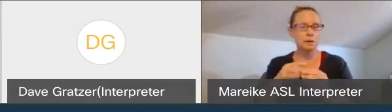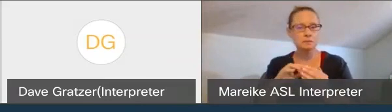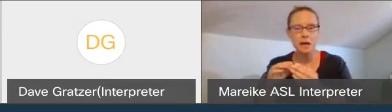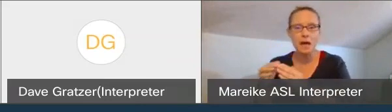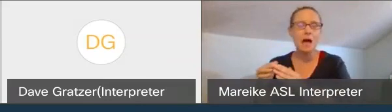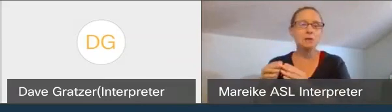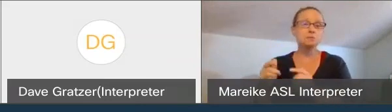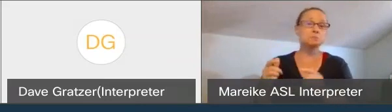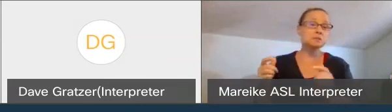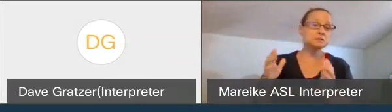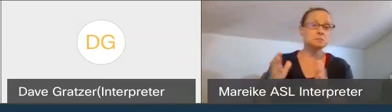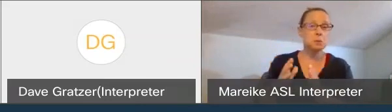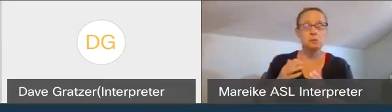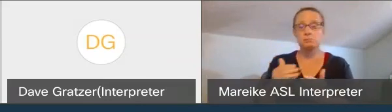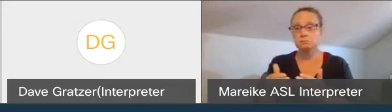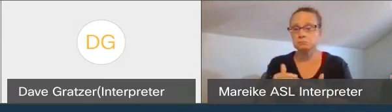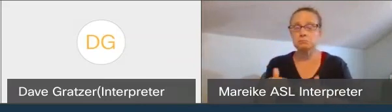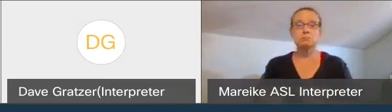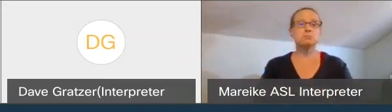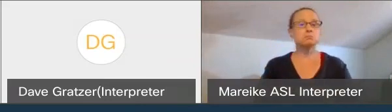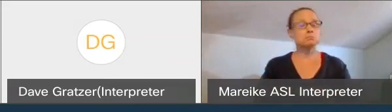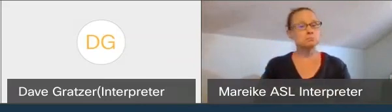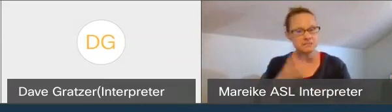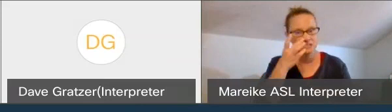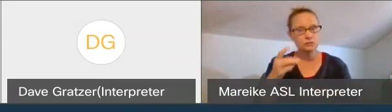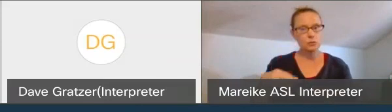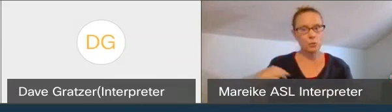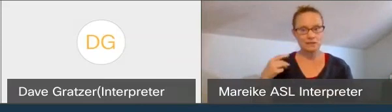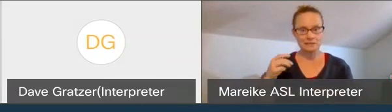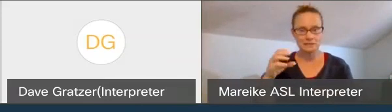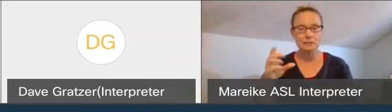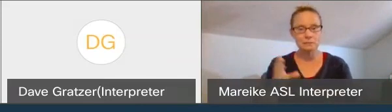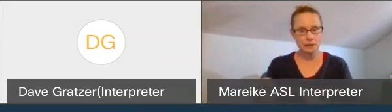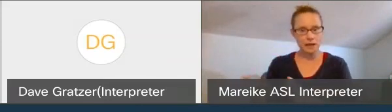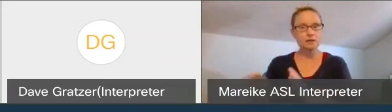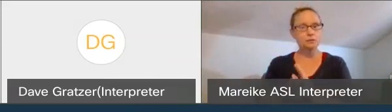Um, you know, it's interesting. Washington, D.C. is planning to develop some, uh, programs